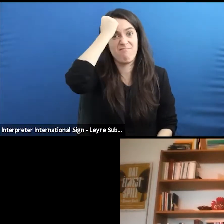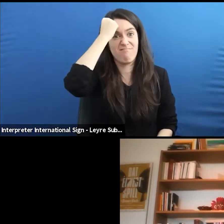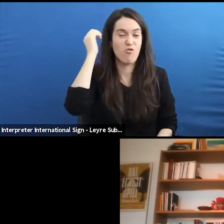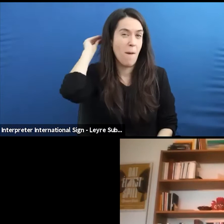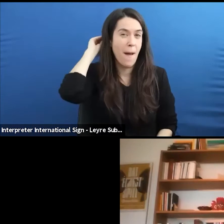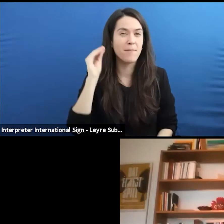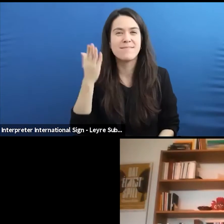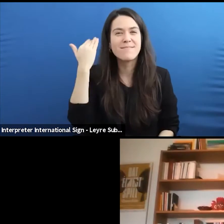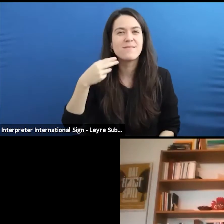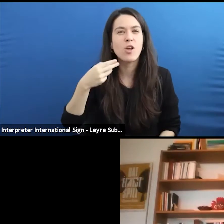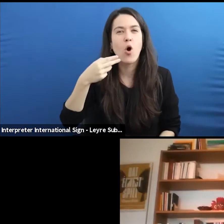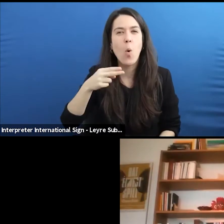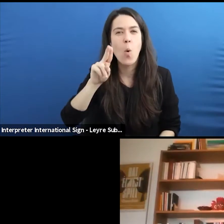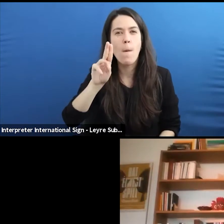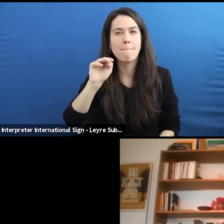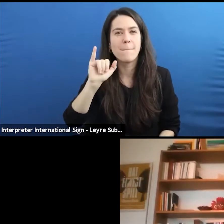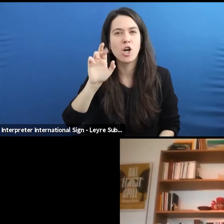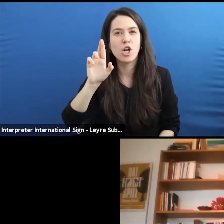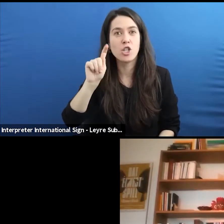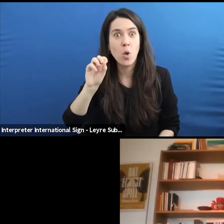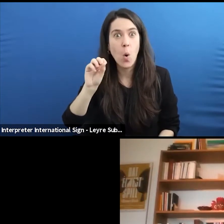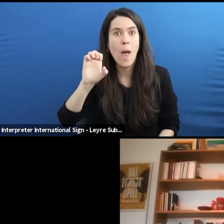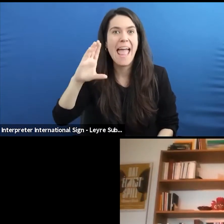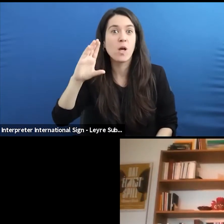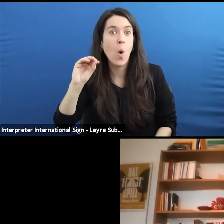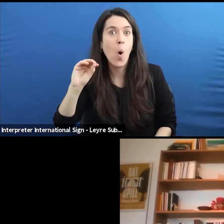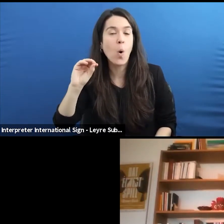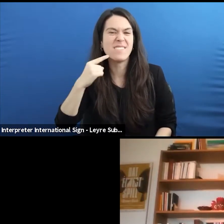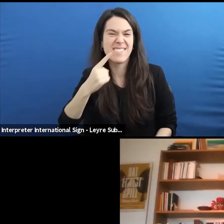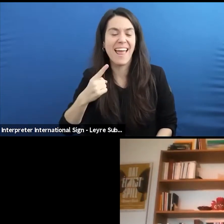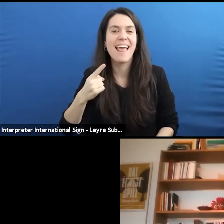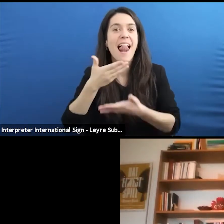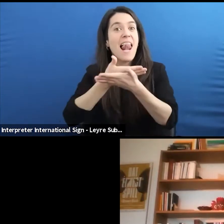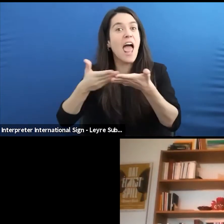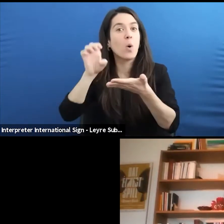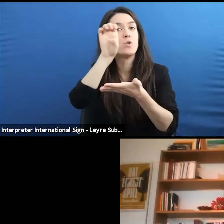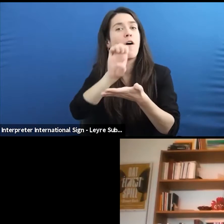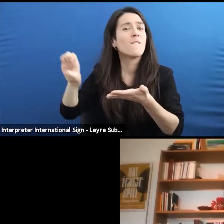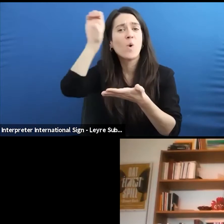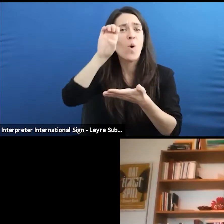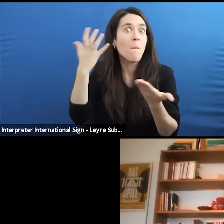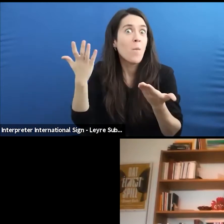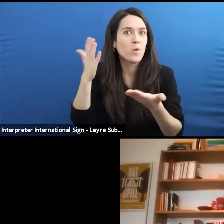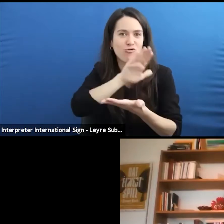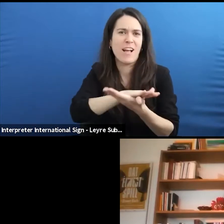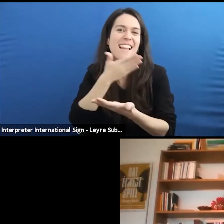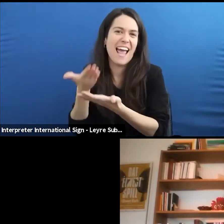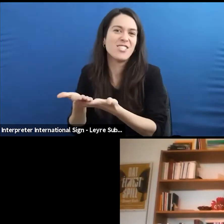the language of Europe is translation and that international collaboration, an international